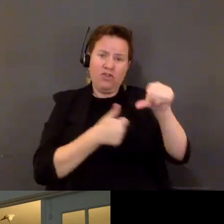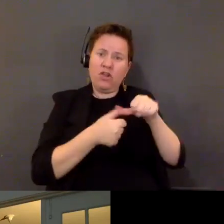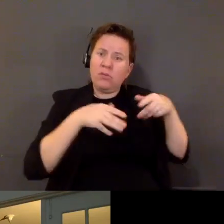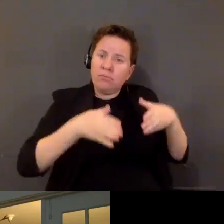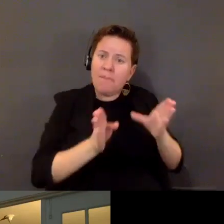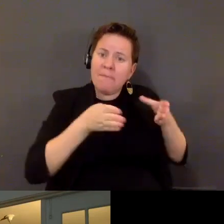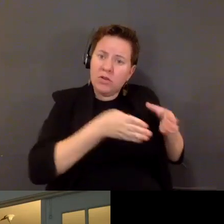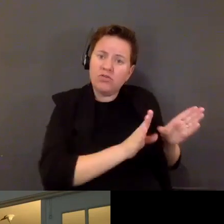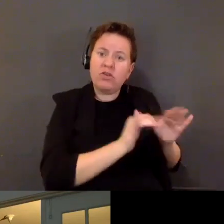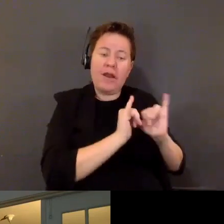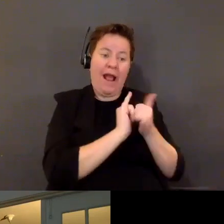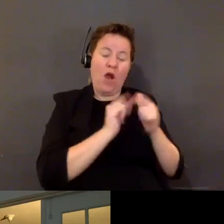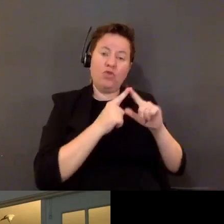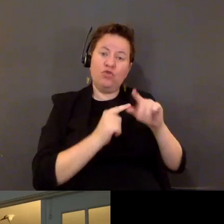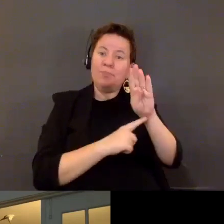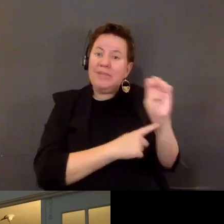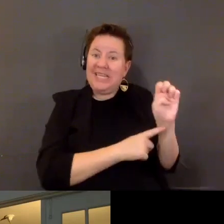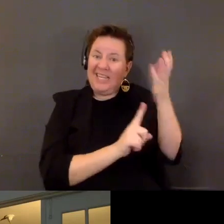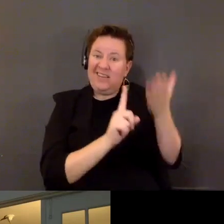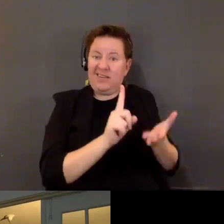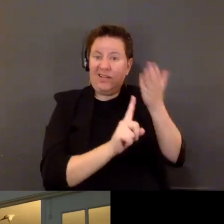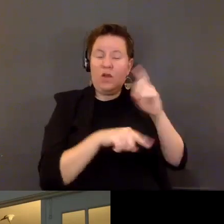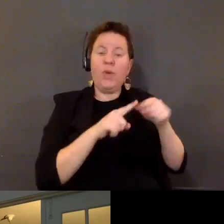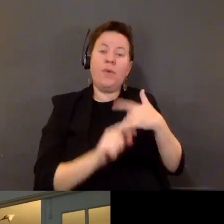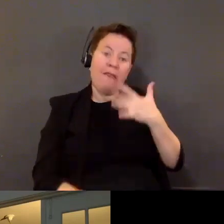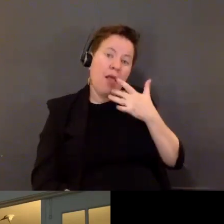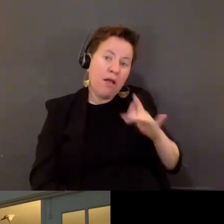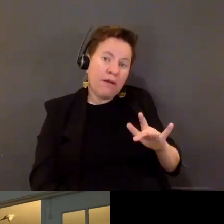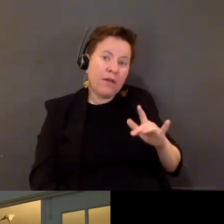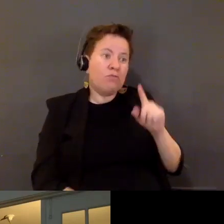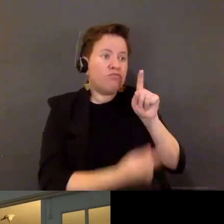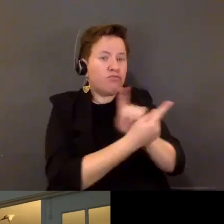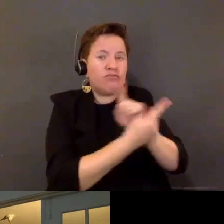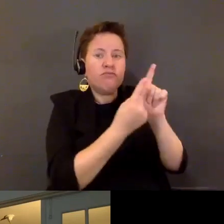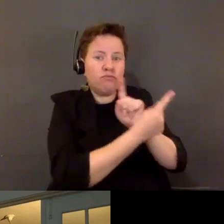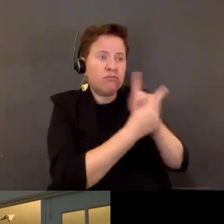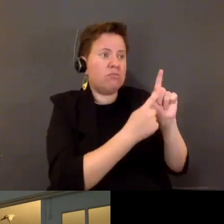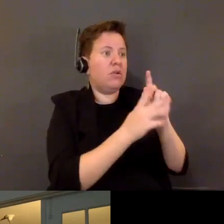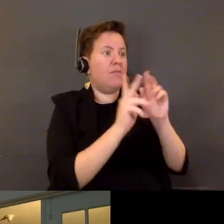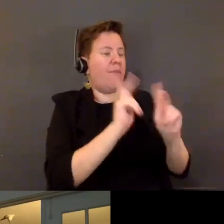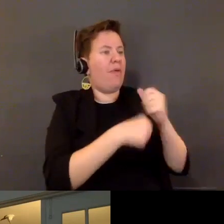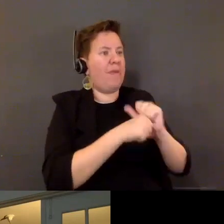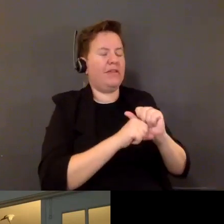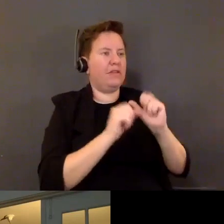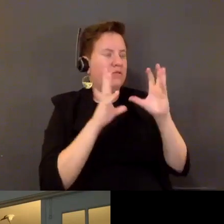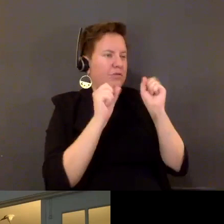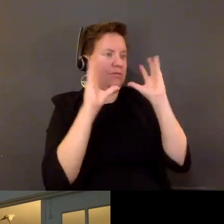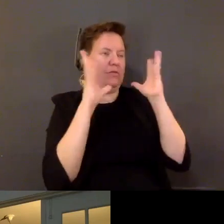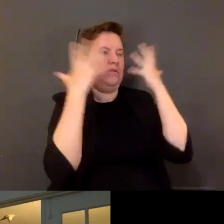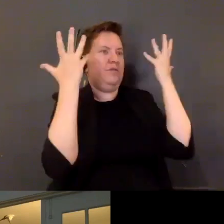to be and when we're lucky we meet people who just make that such a kaleidoscope such an incredible